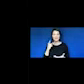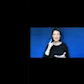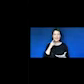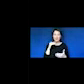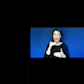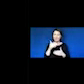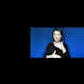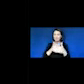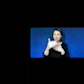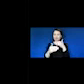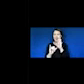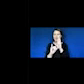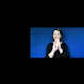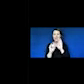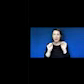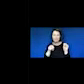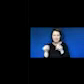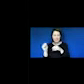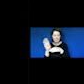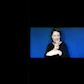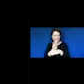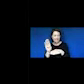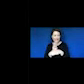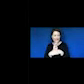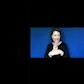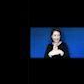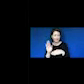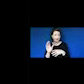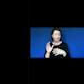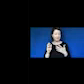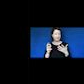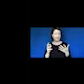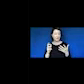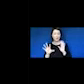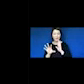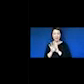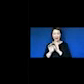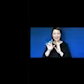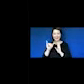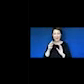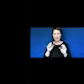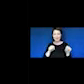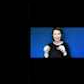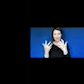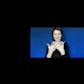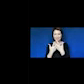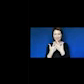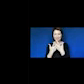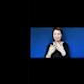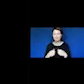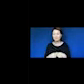employers that could be a match for your client that is seeking work, really identifying fostering